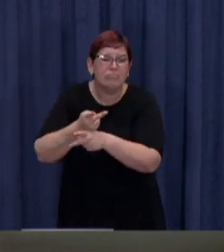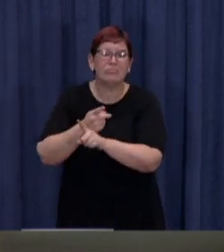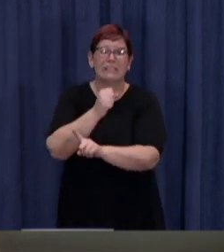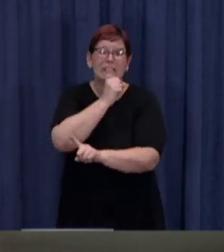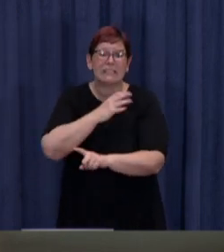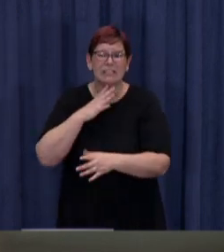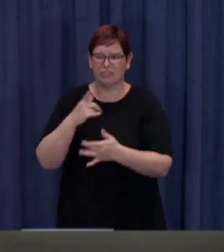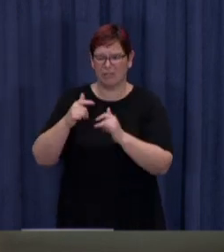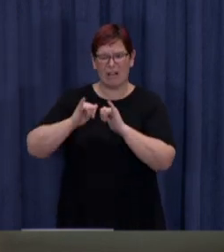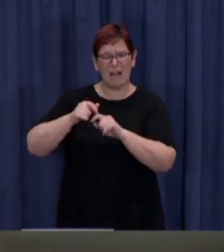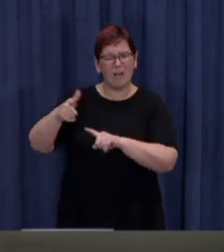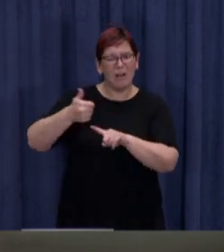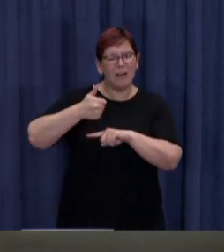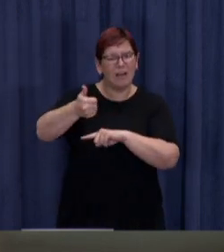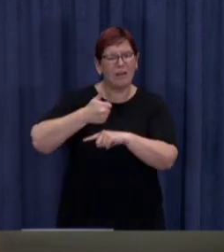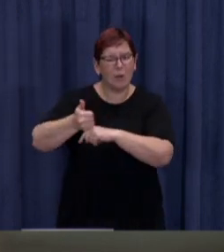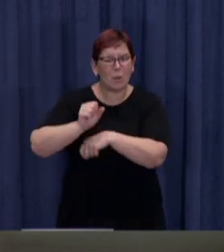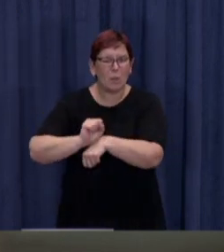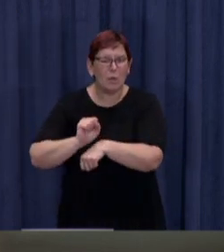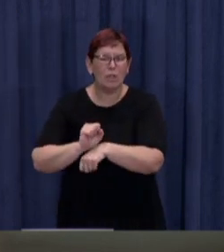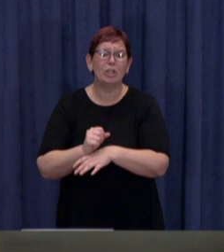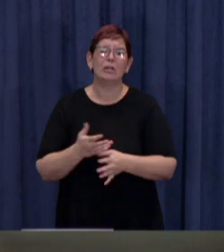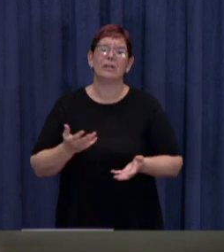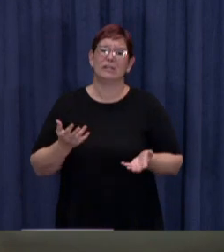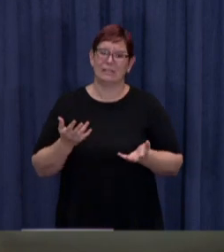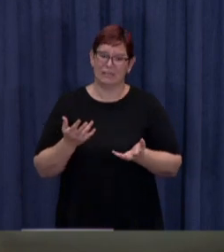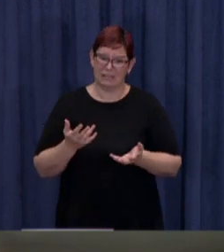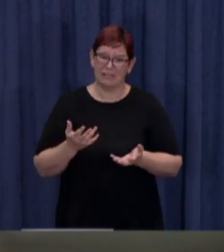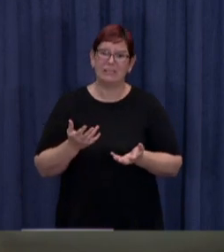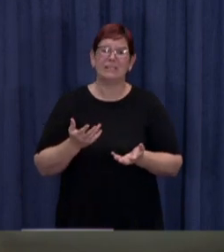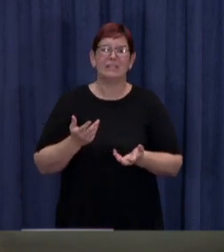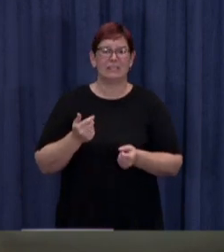financially obviously to continue to provide full service when we're minus say